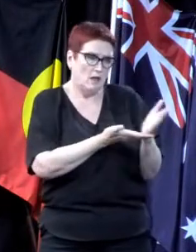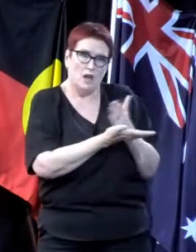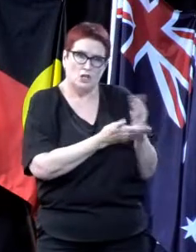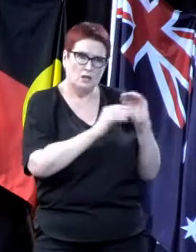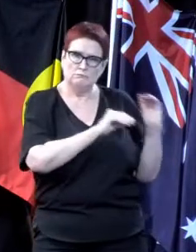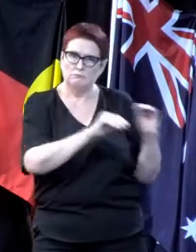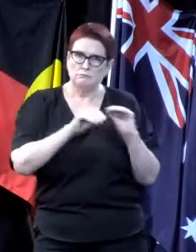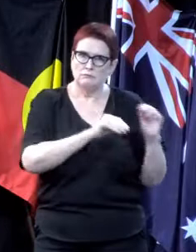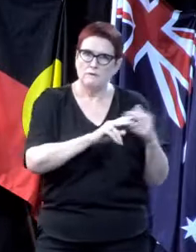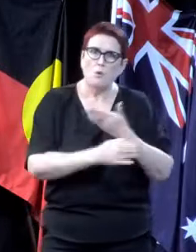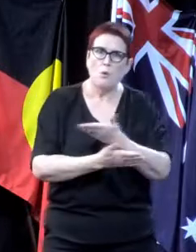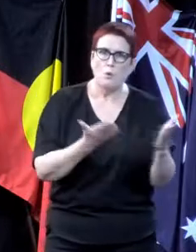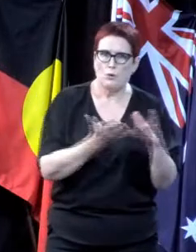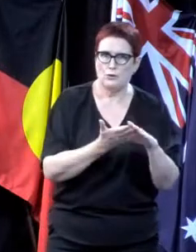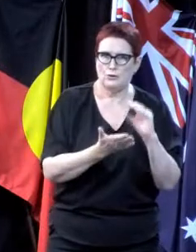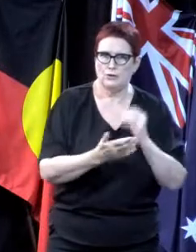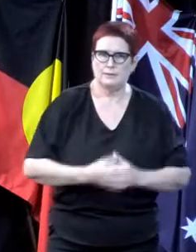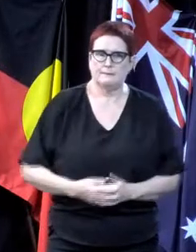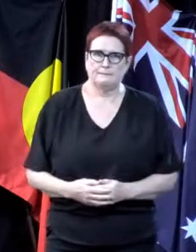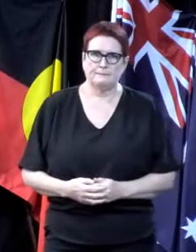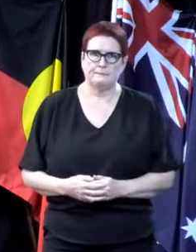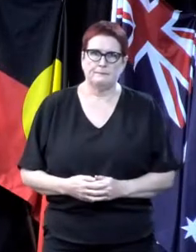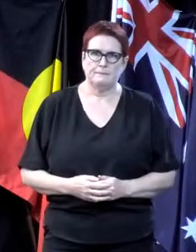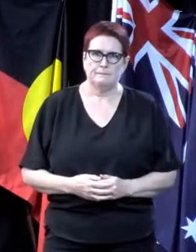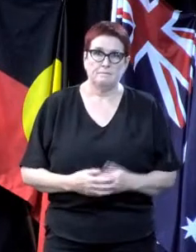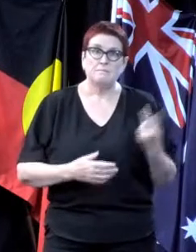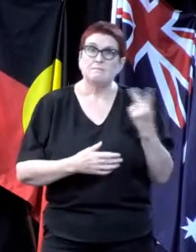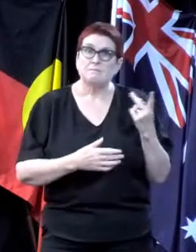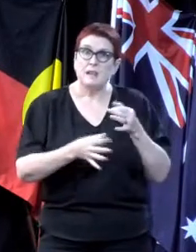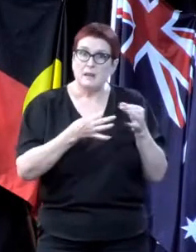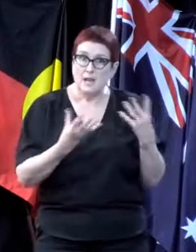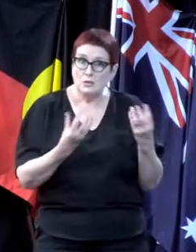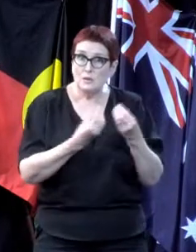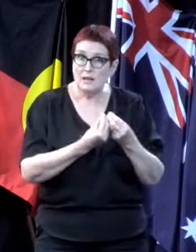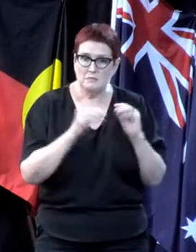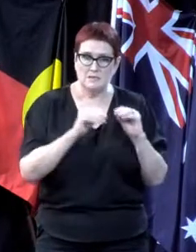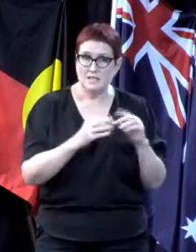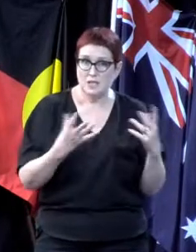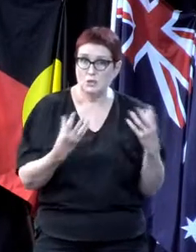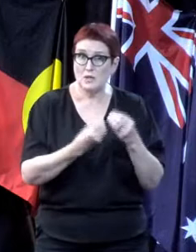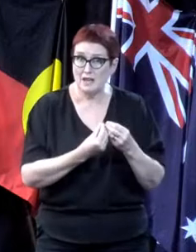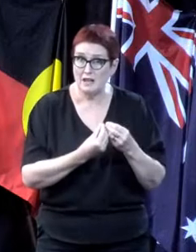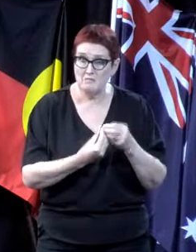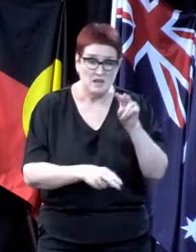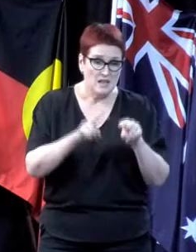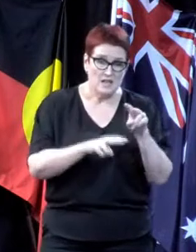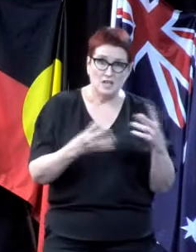and learning needs of all students through co-planning, co-teaching, co-assessing, and co-reflecting.